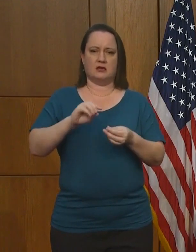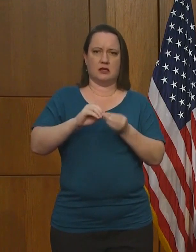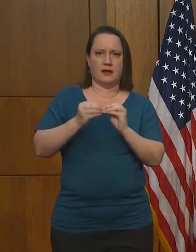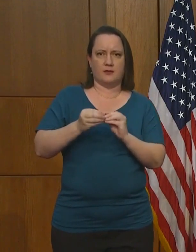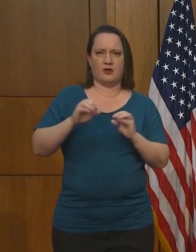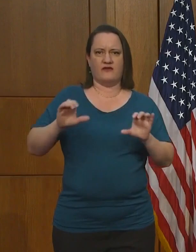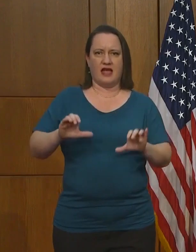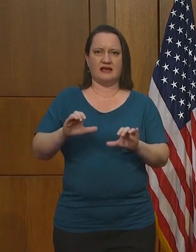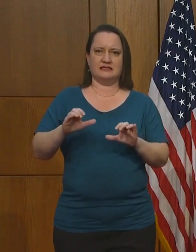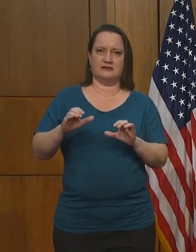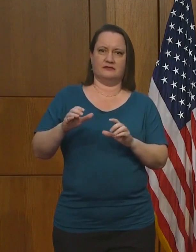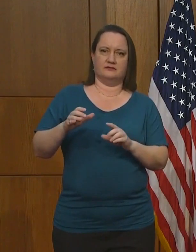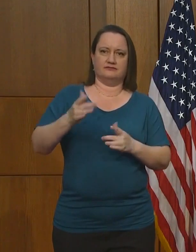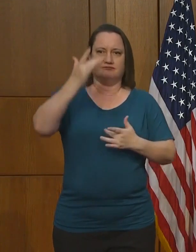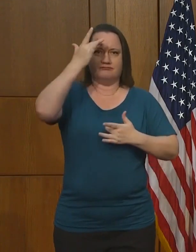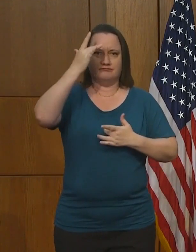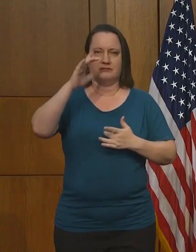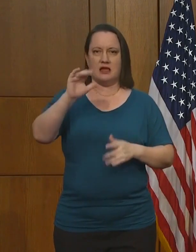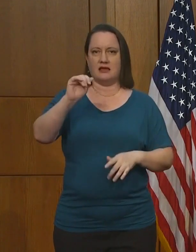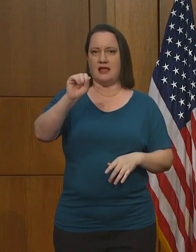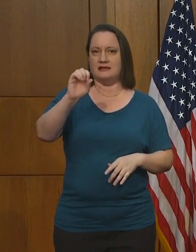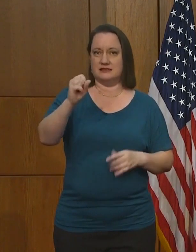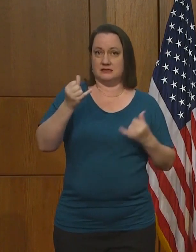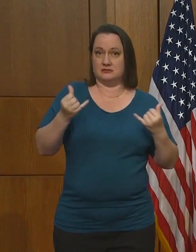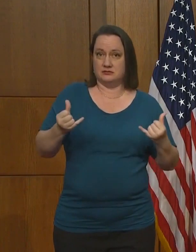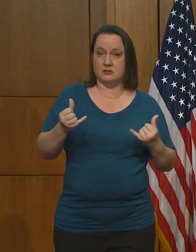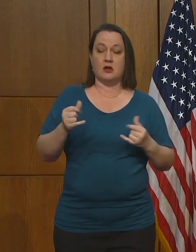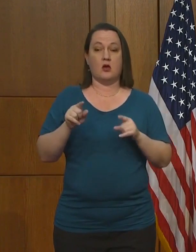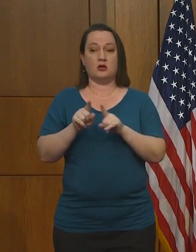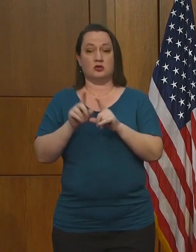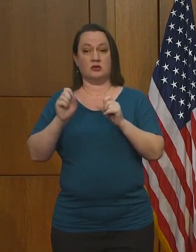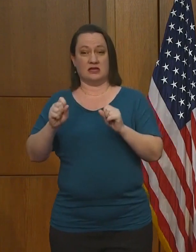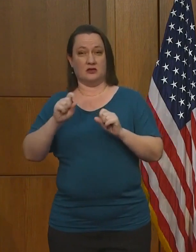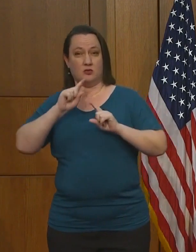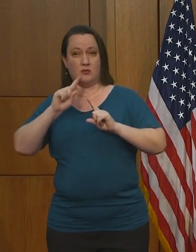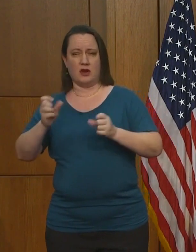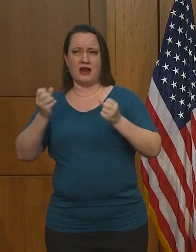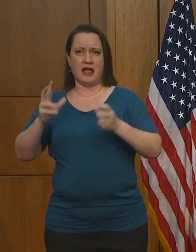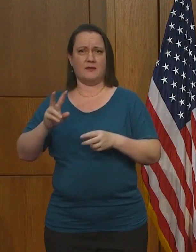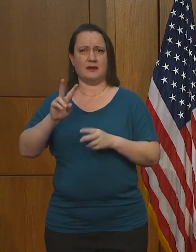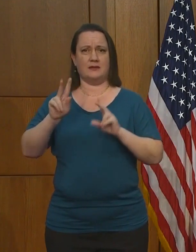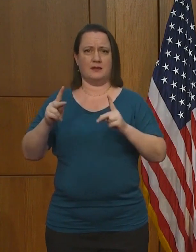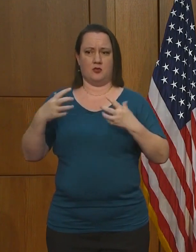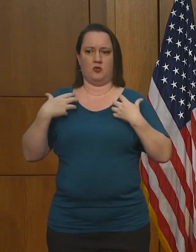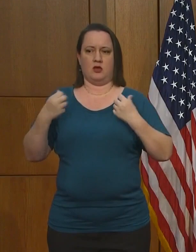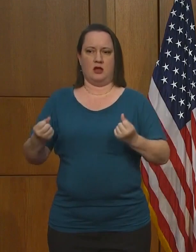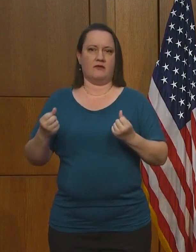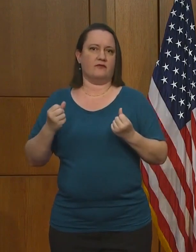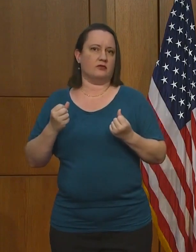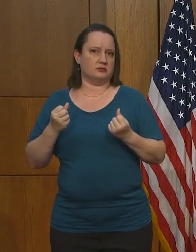CASES TO BE REPORTED. ALSO WONDERING COULD YOU REPORT. ON